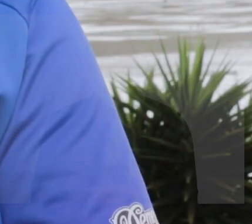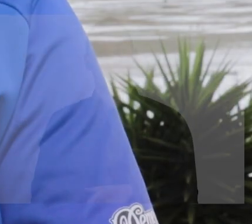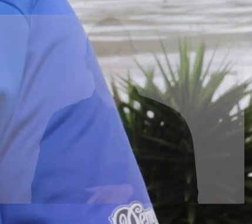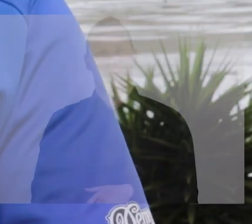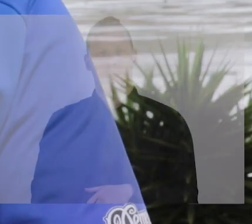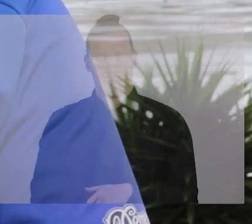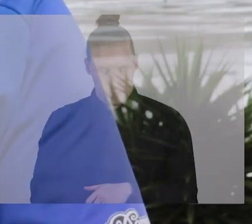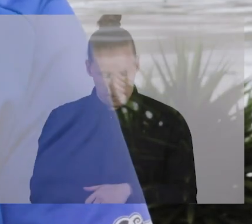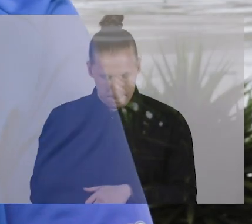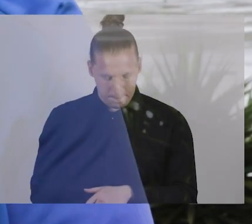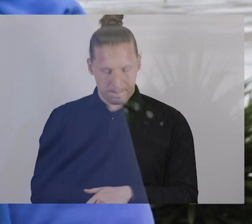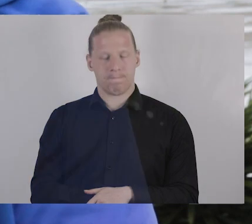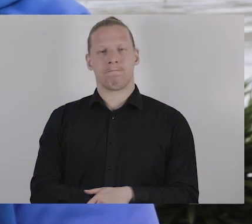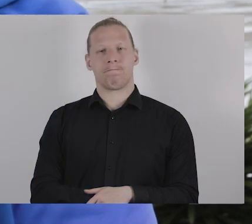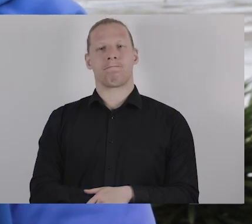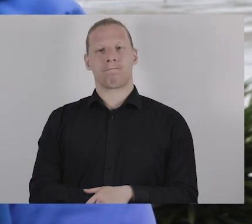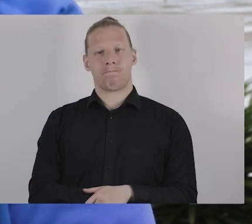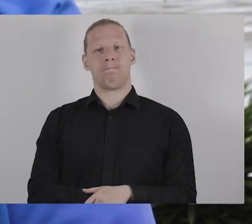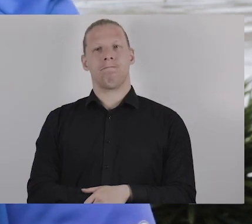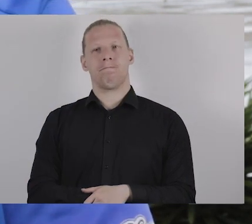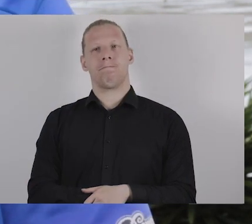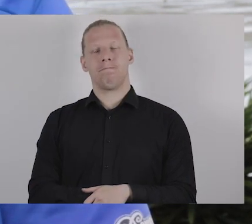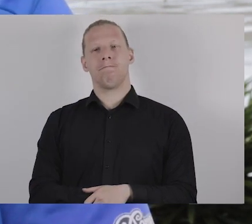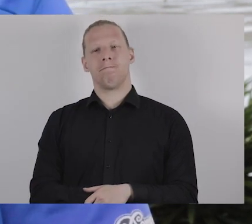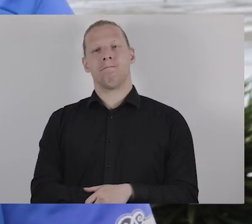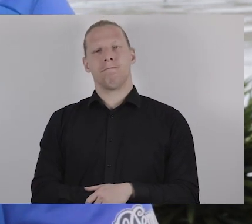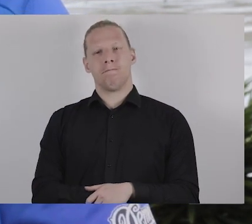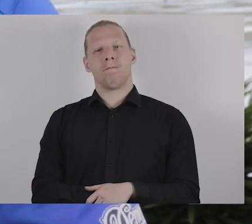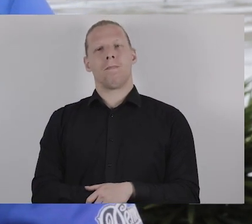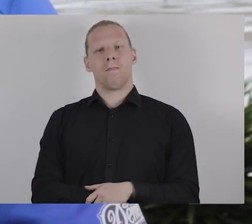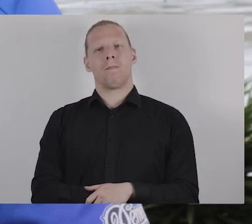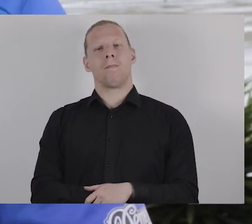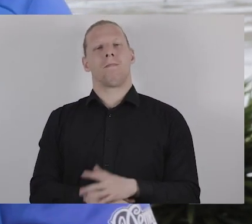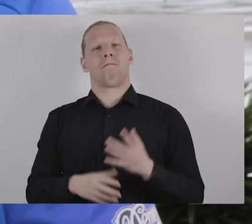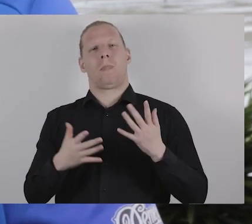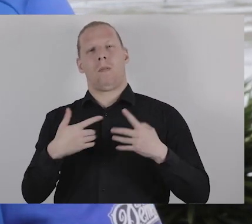IN TE REO MĀORI: Greetings, all. I'd like to thank Te Papa...